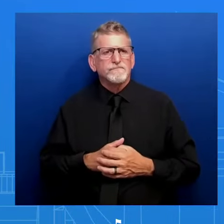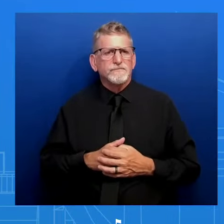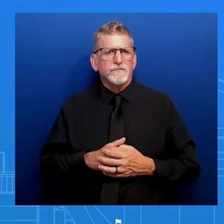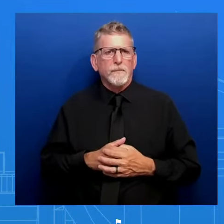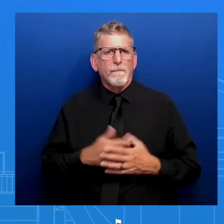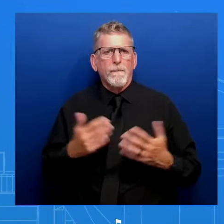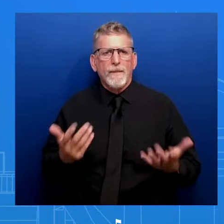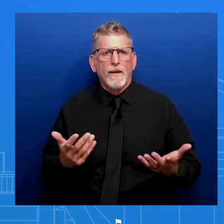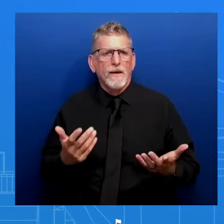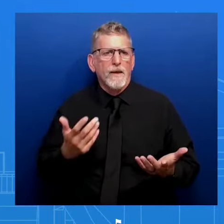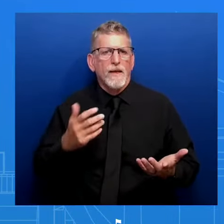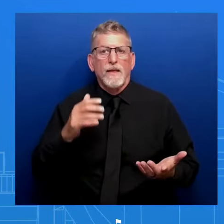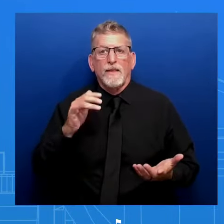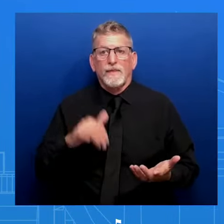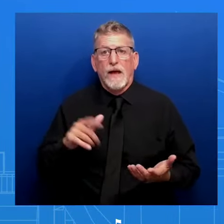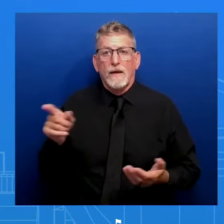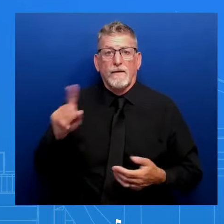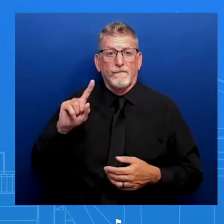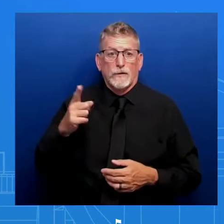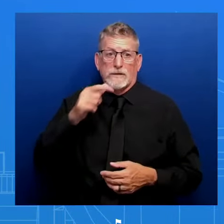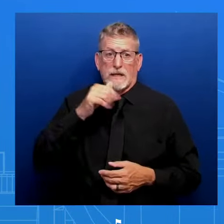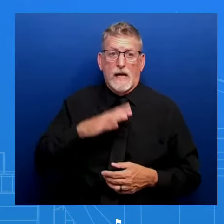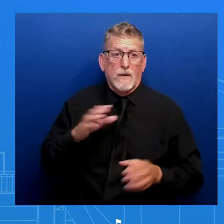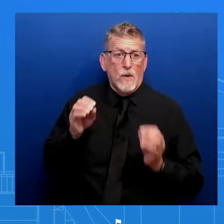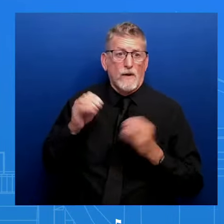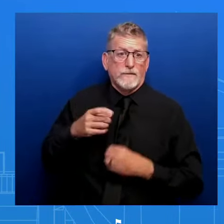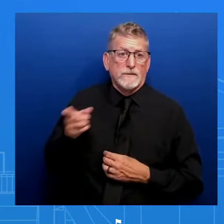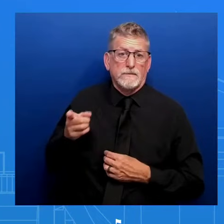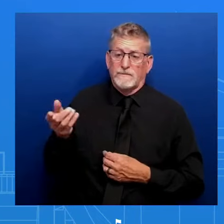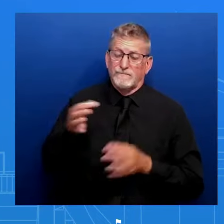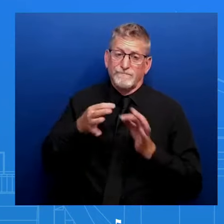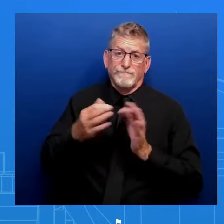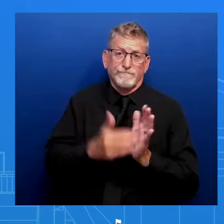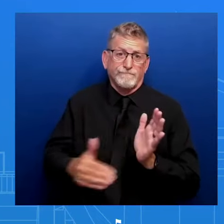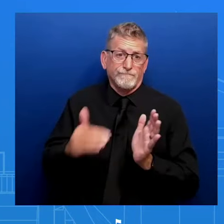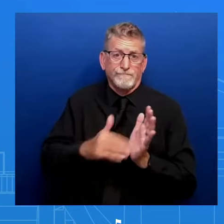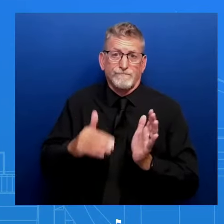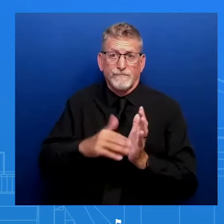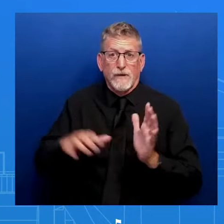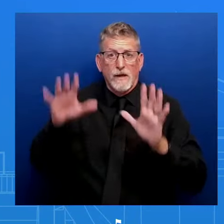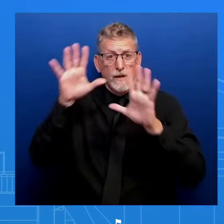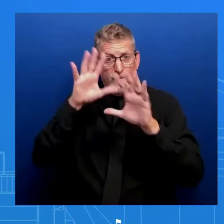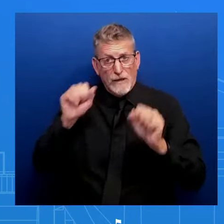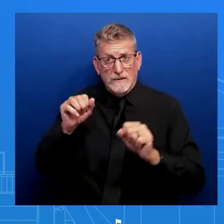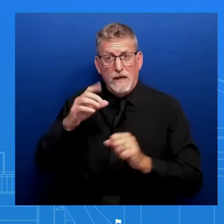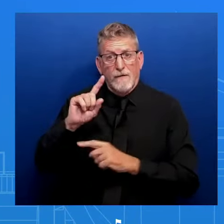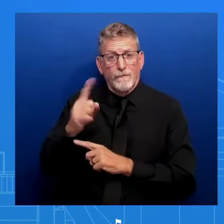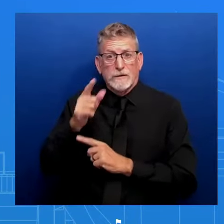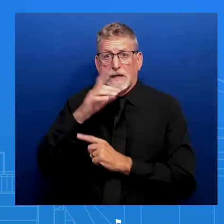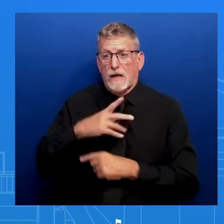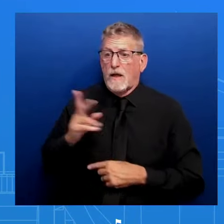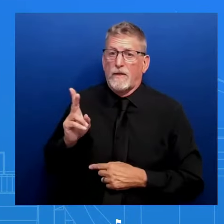Look, we are -- the President and the First Lady continues to be incredibly grateful to the Secret Service and the Executive Residence staff.